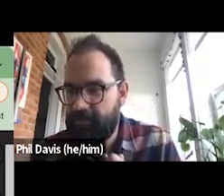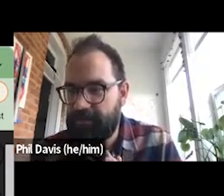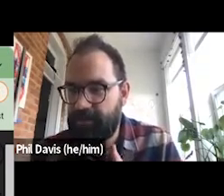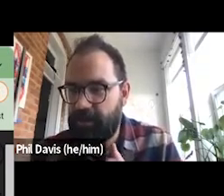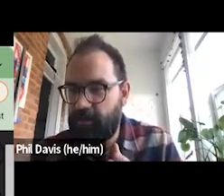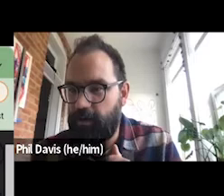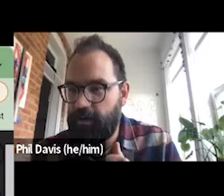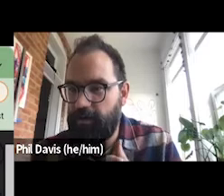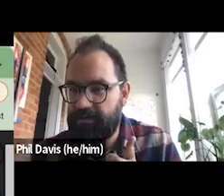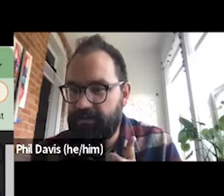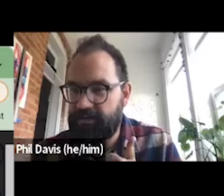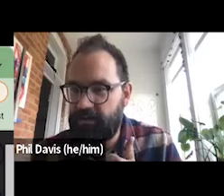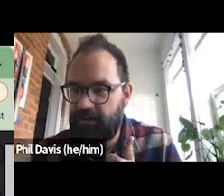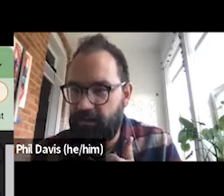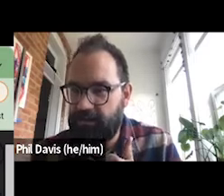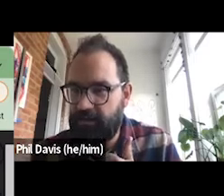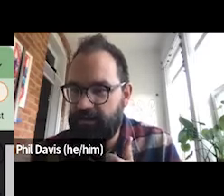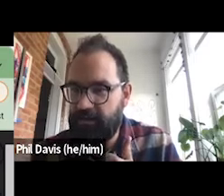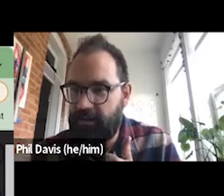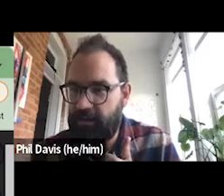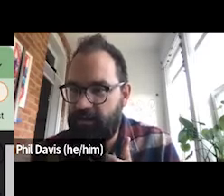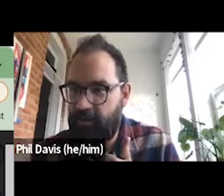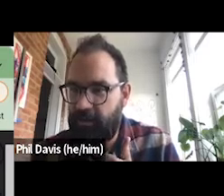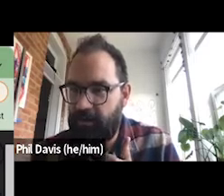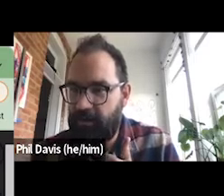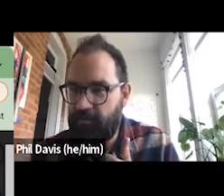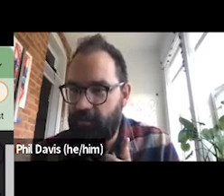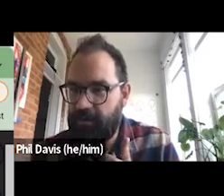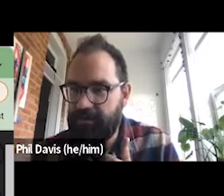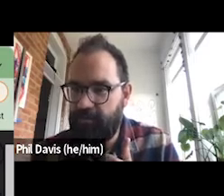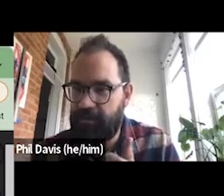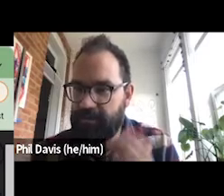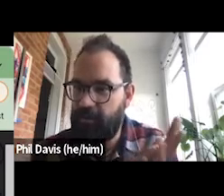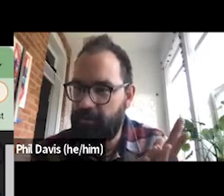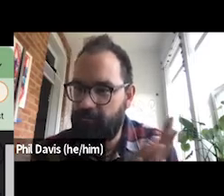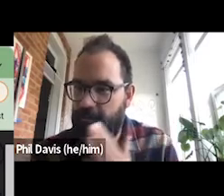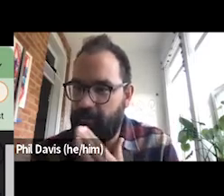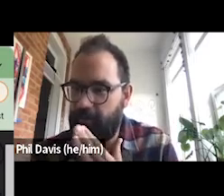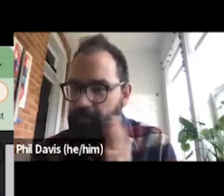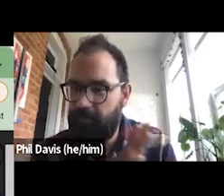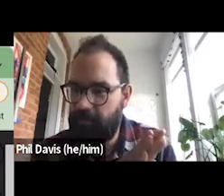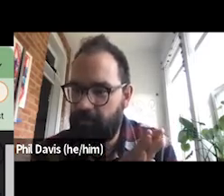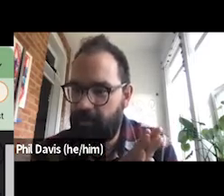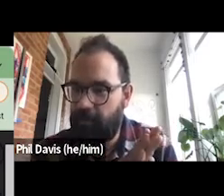Travel is a tricky one because it is also kinda dependent on where somebody is coming from.